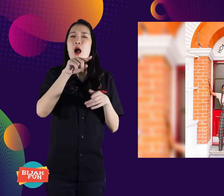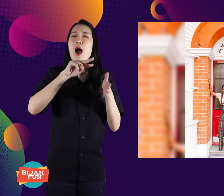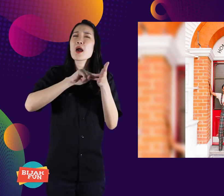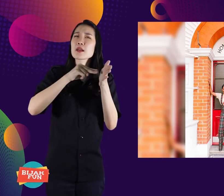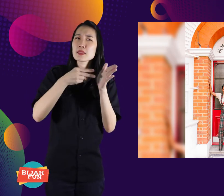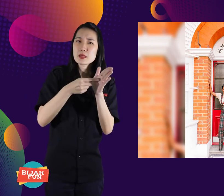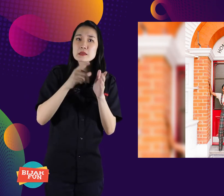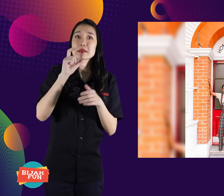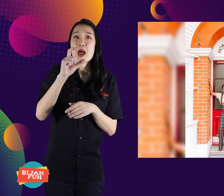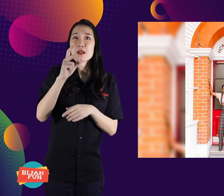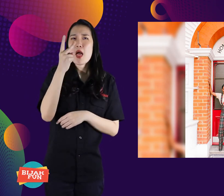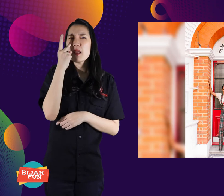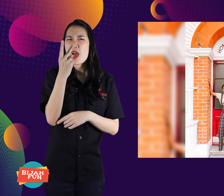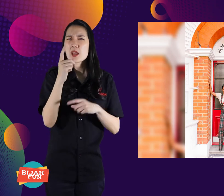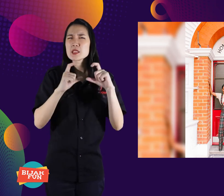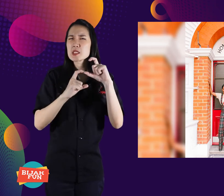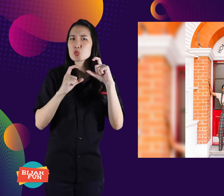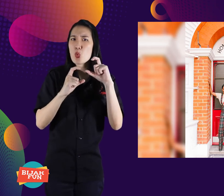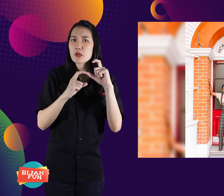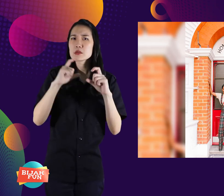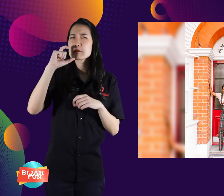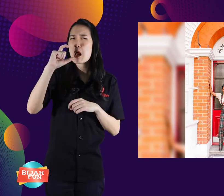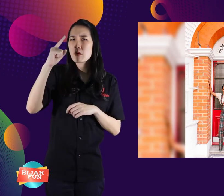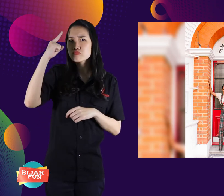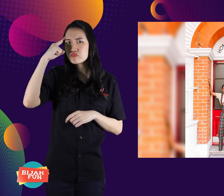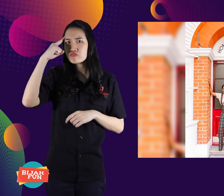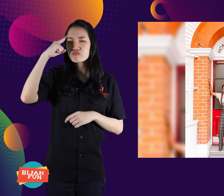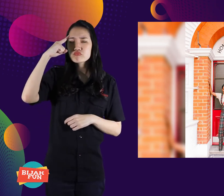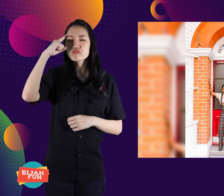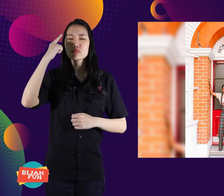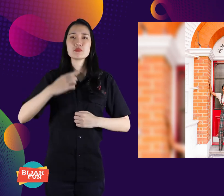That is, how to see things and how they think.